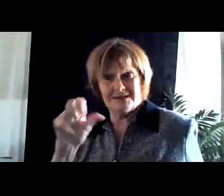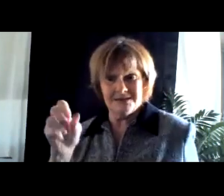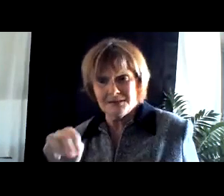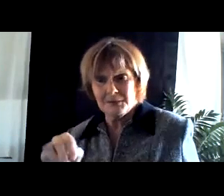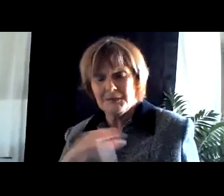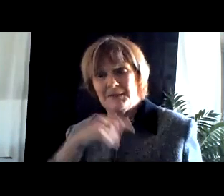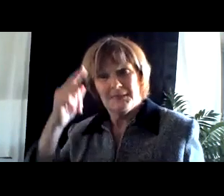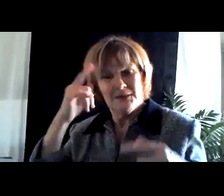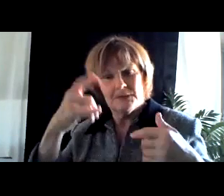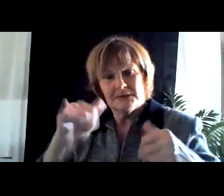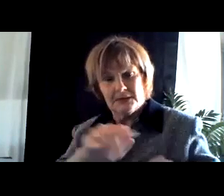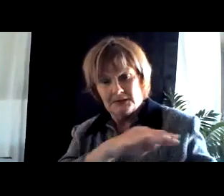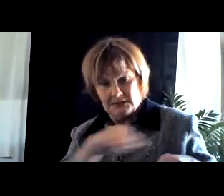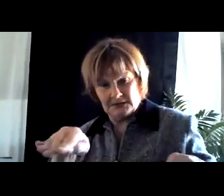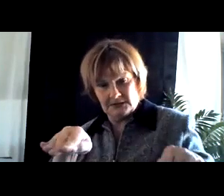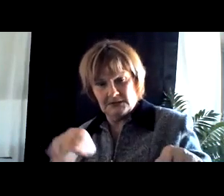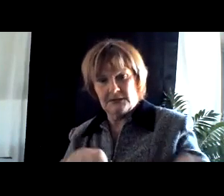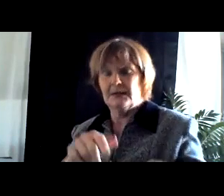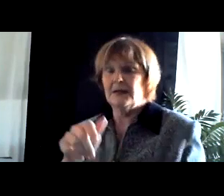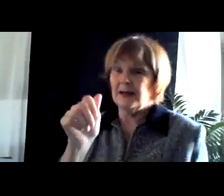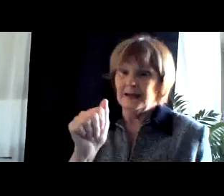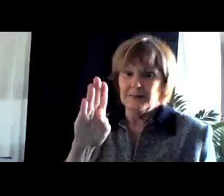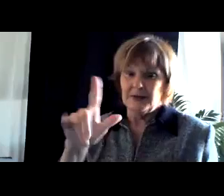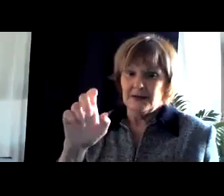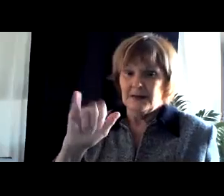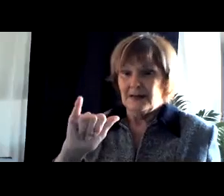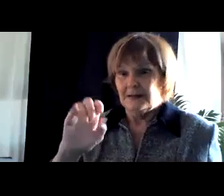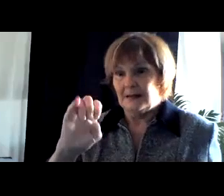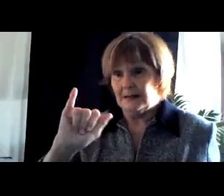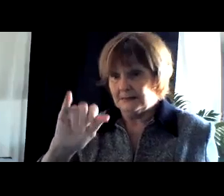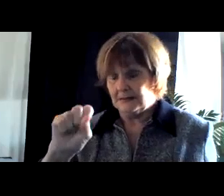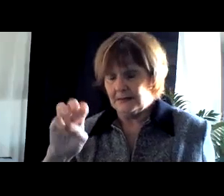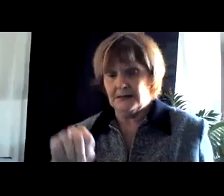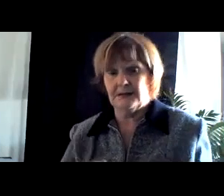We wanna understand this through the prism that that structural systems not only impact mental health,